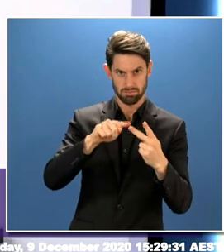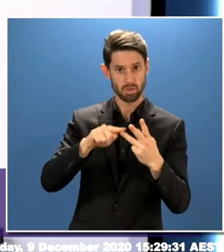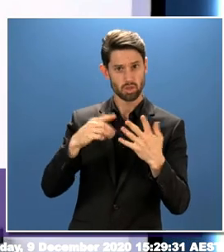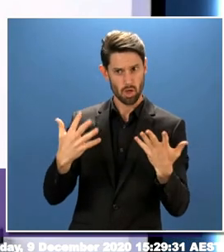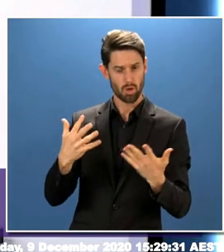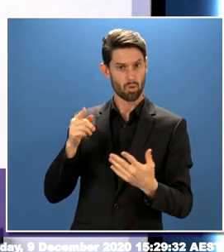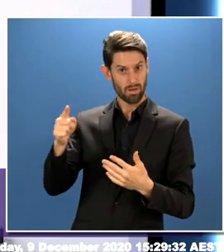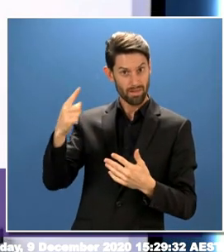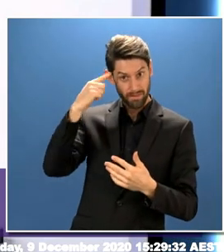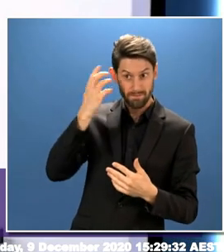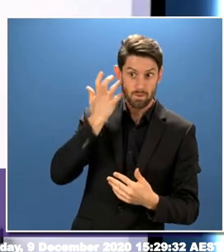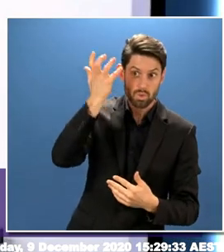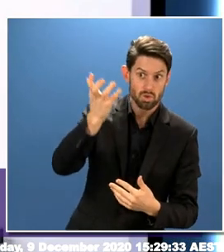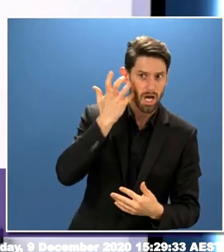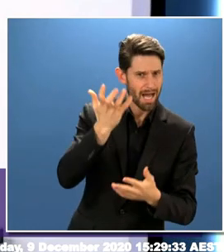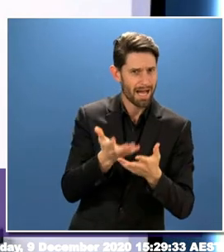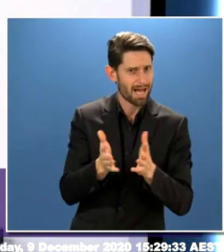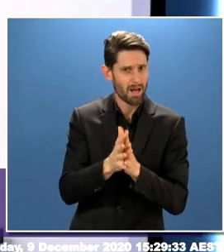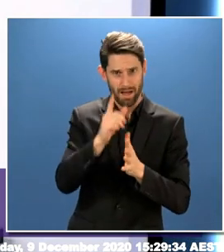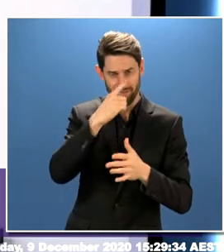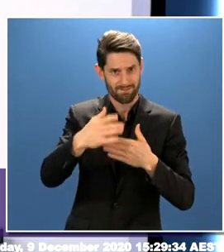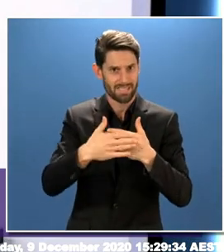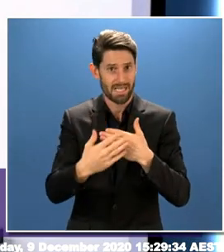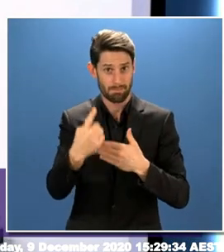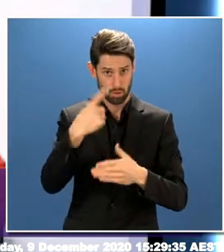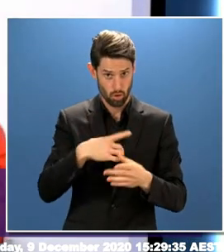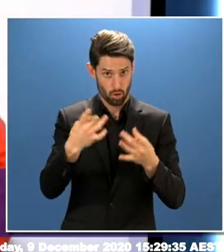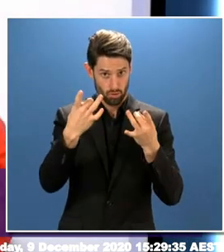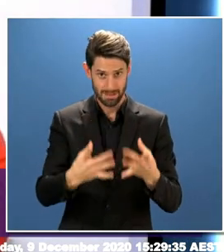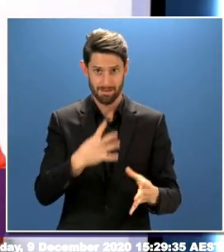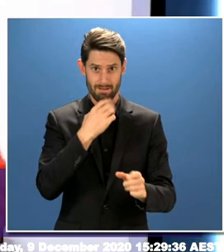As you say, there's been so many reviews of DES and these systems.